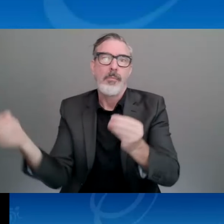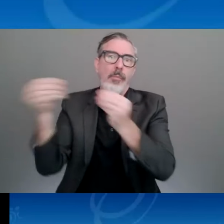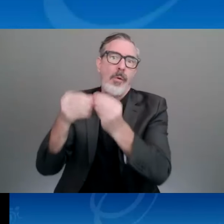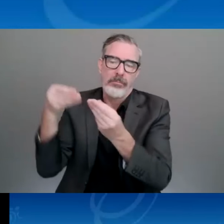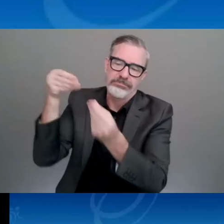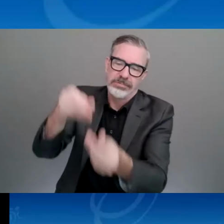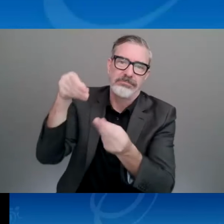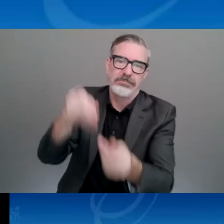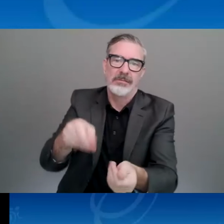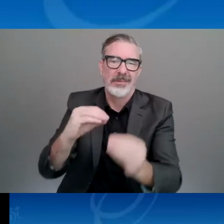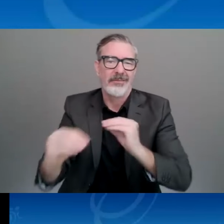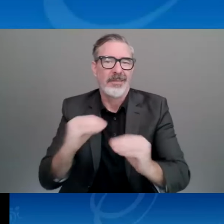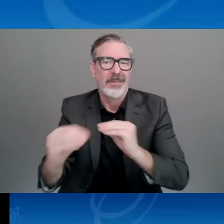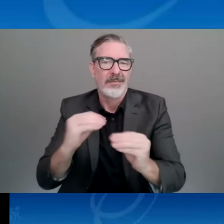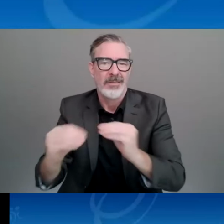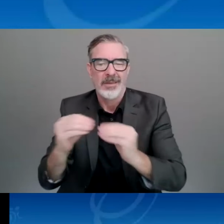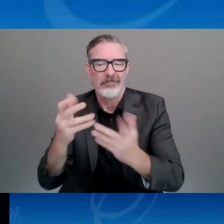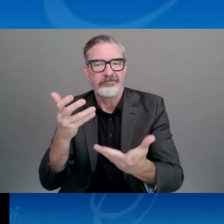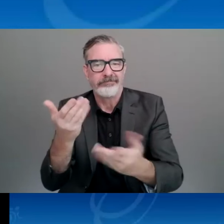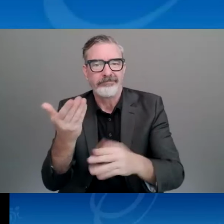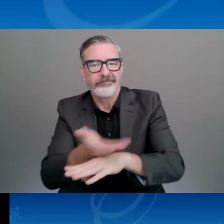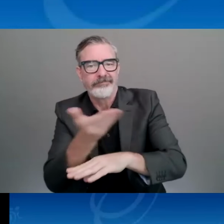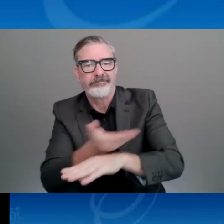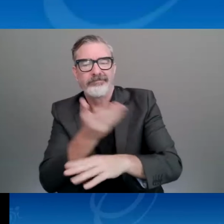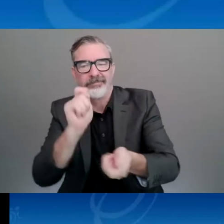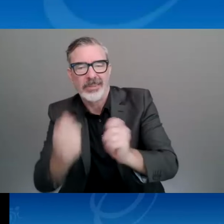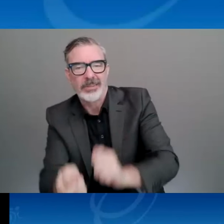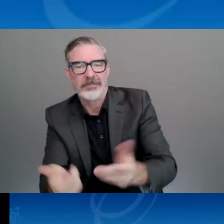that organizations can take to ensure diverse voices are included,